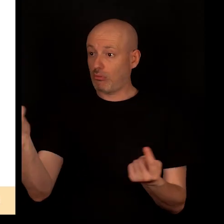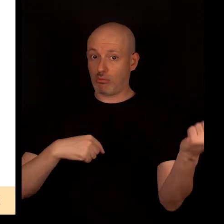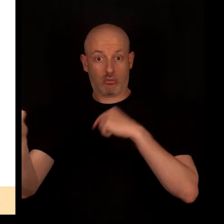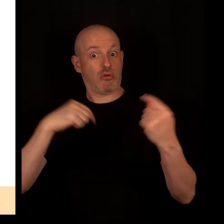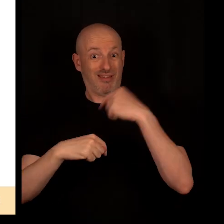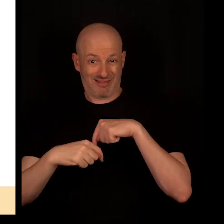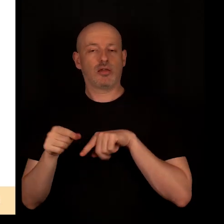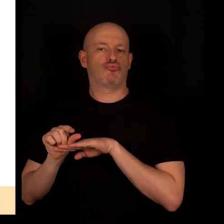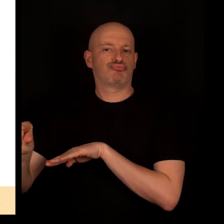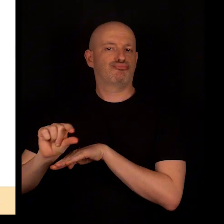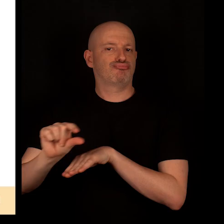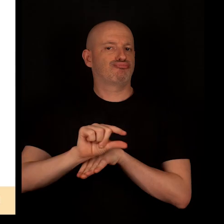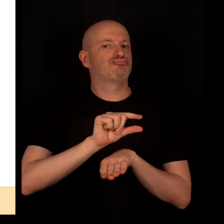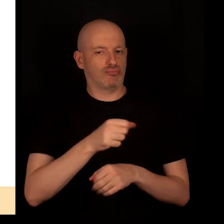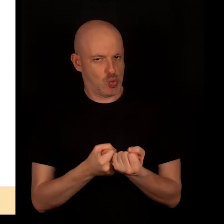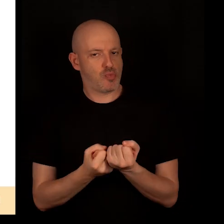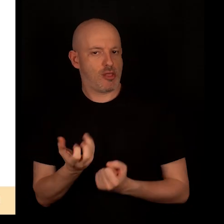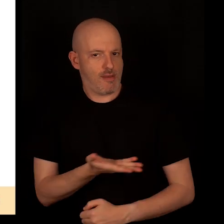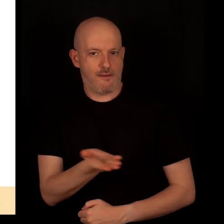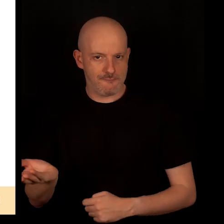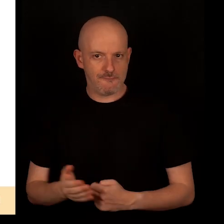your residents can get this support.